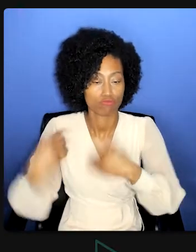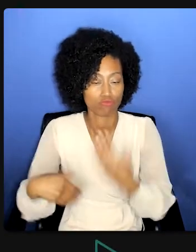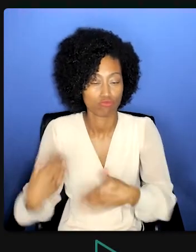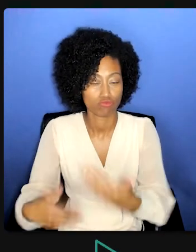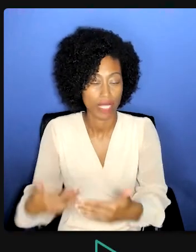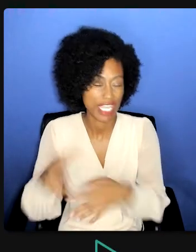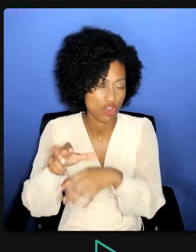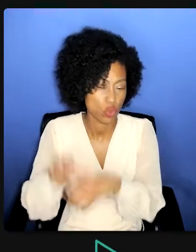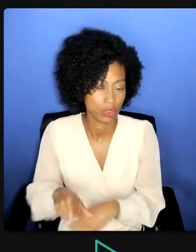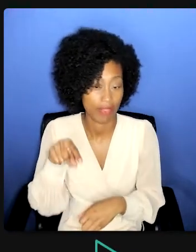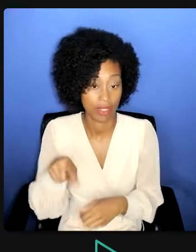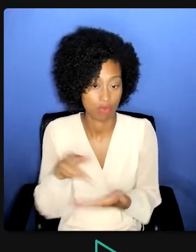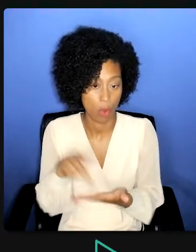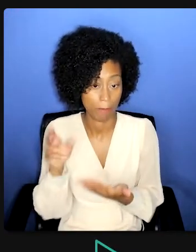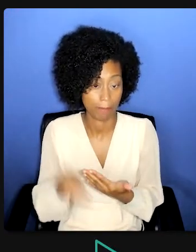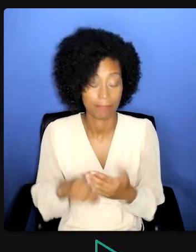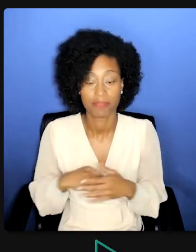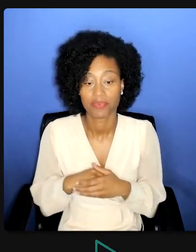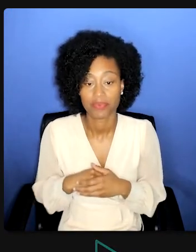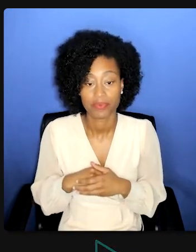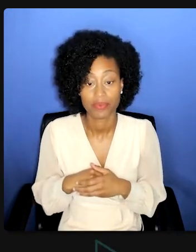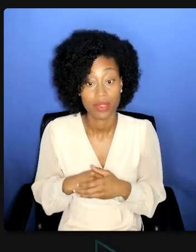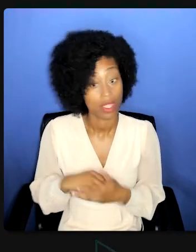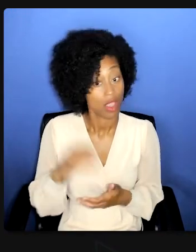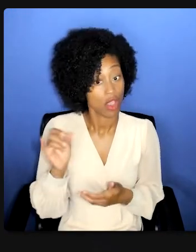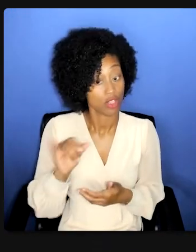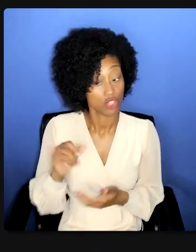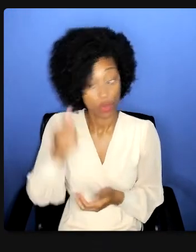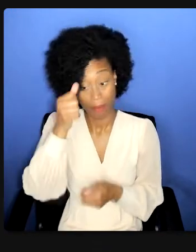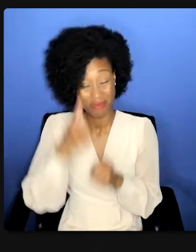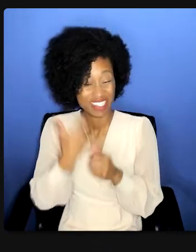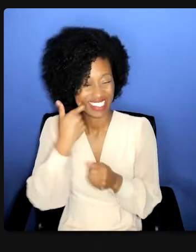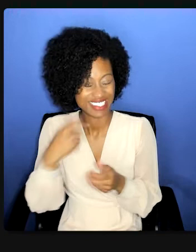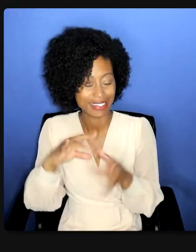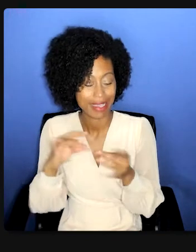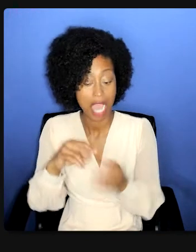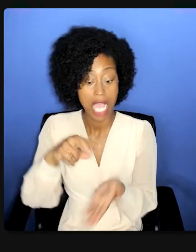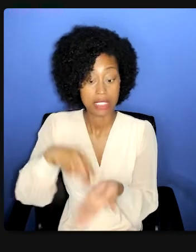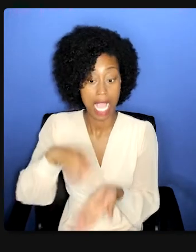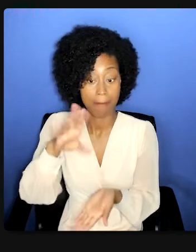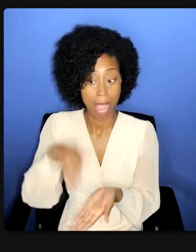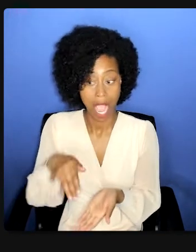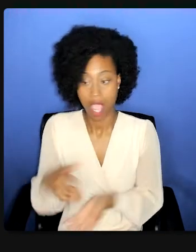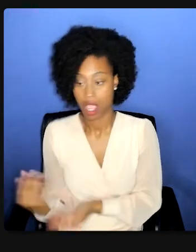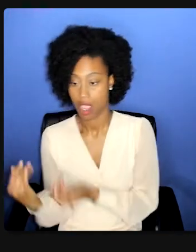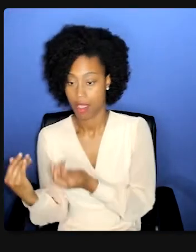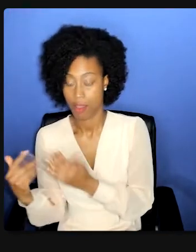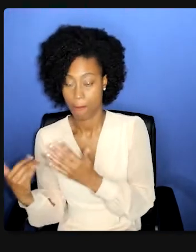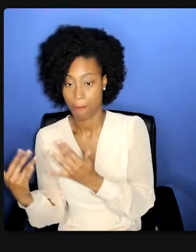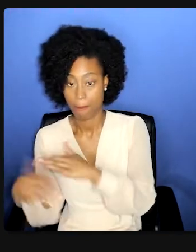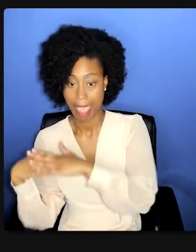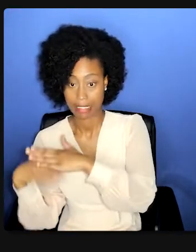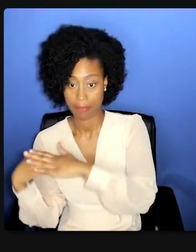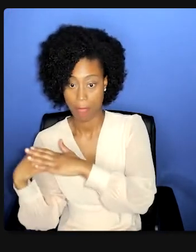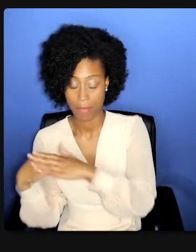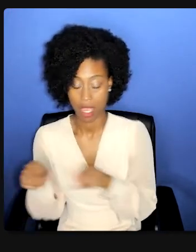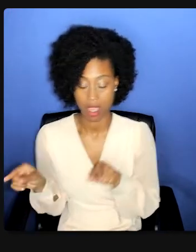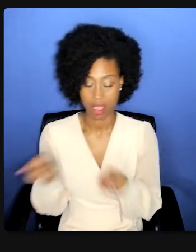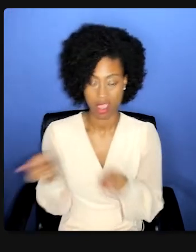We talked about the common feature of standing by and maximum. So, think of it like when you allocate a game server,